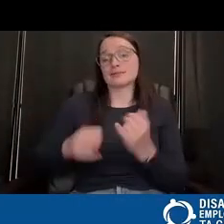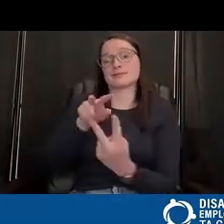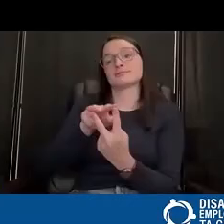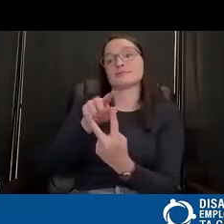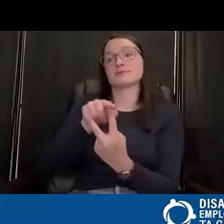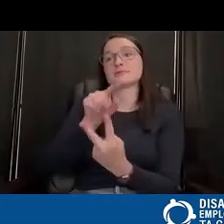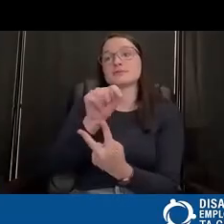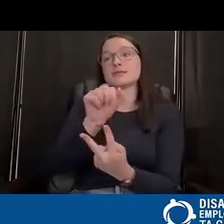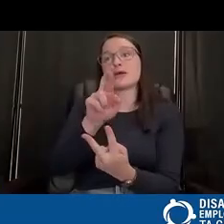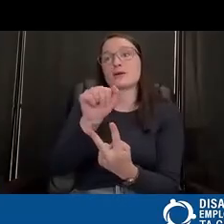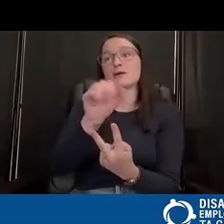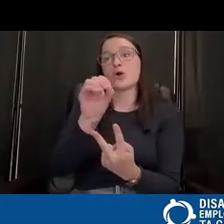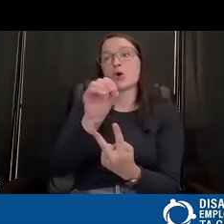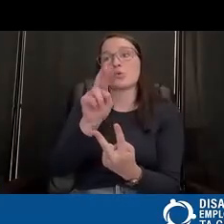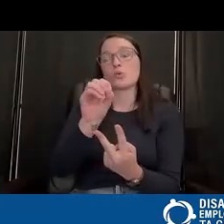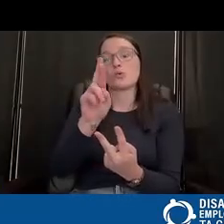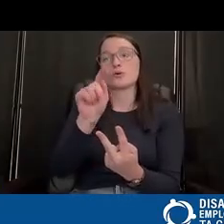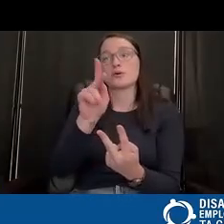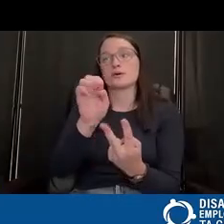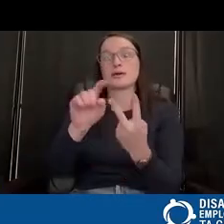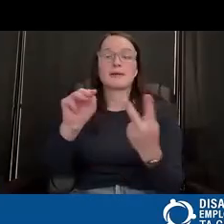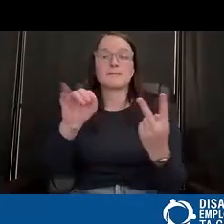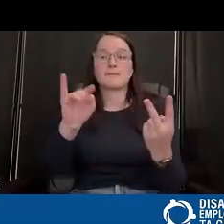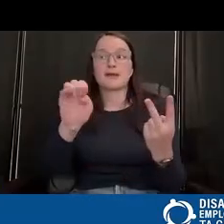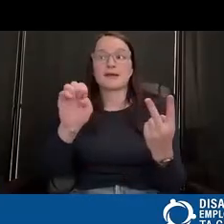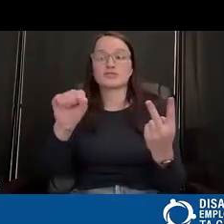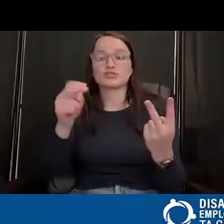um who are part of the Microsoft supported employment program and we'll be talking a little